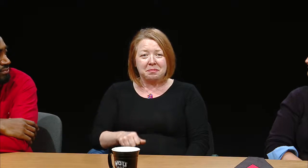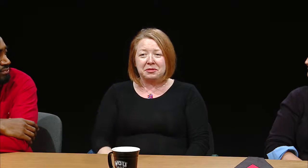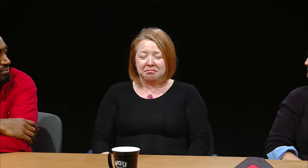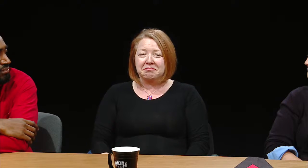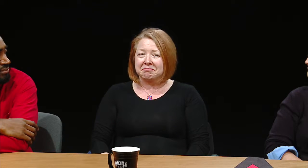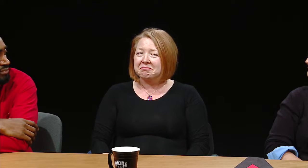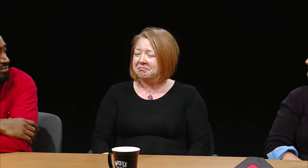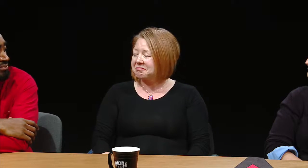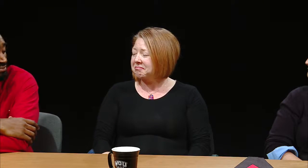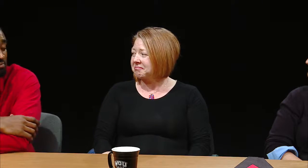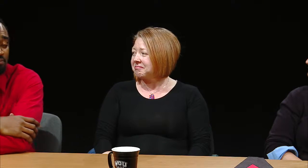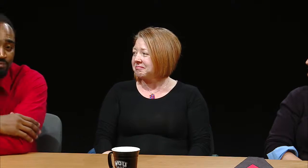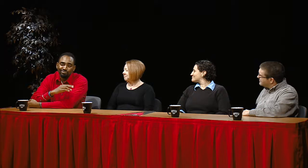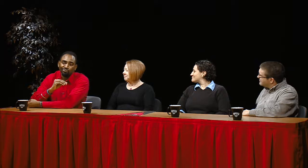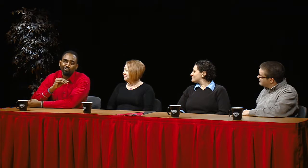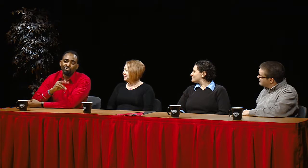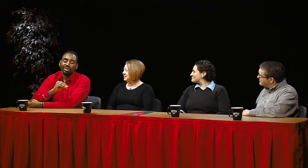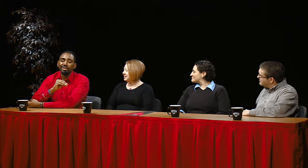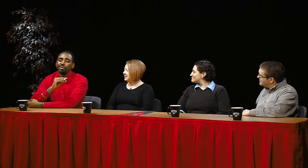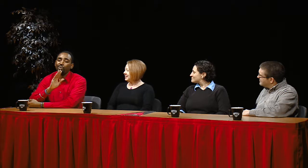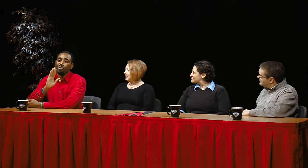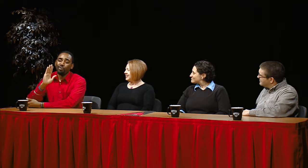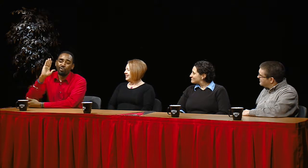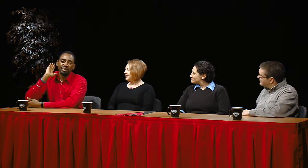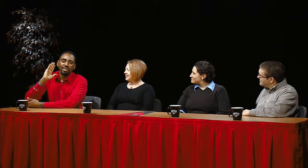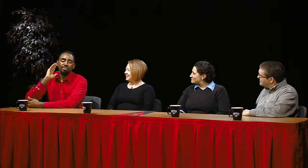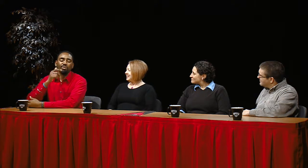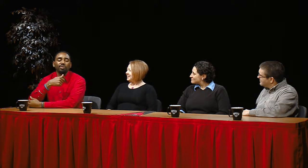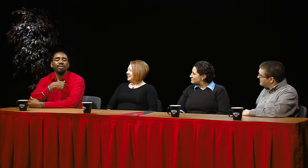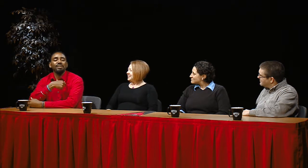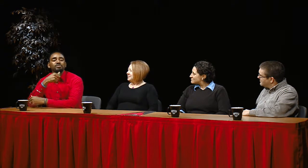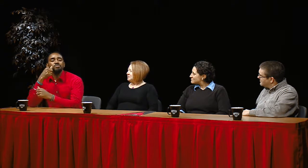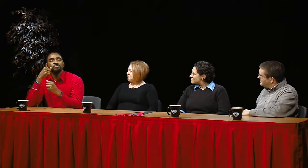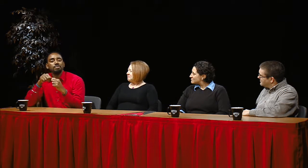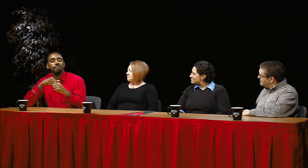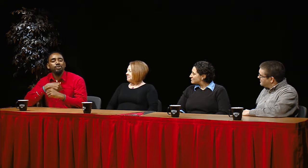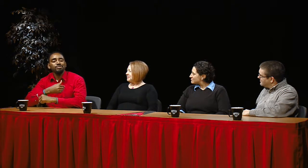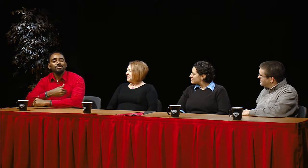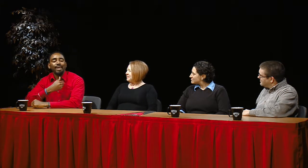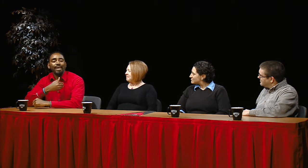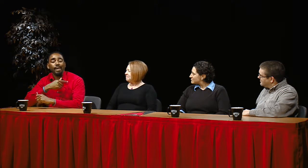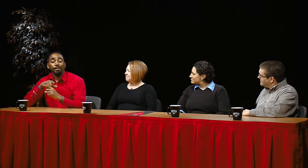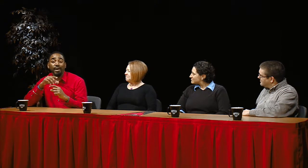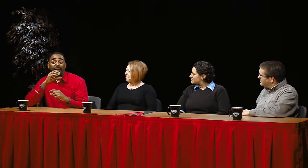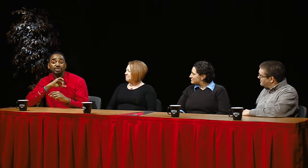so I gave up on that, continued watching the video, and found that by the end of it,